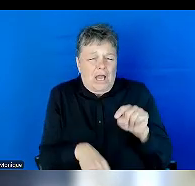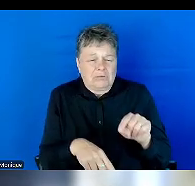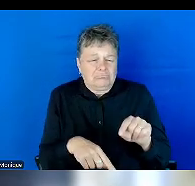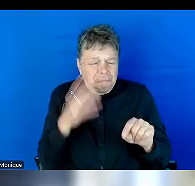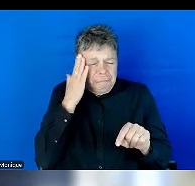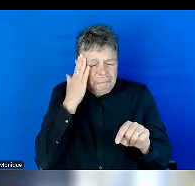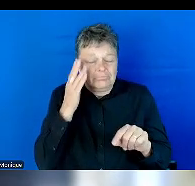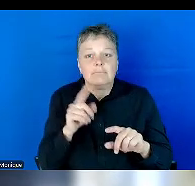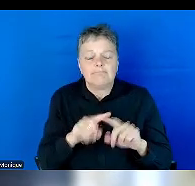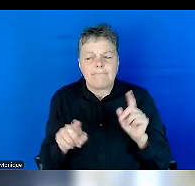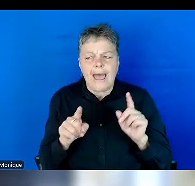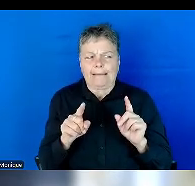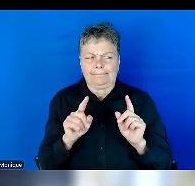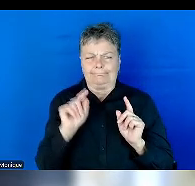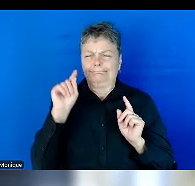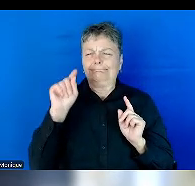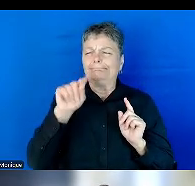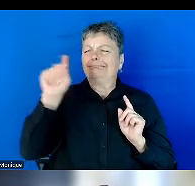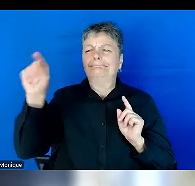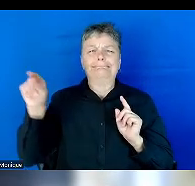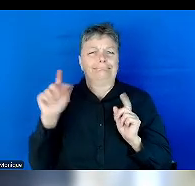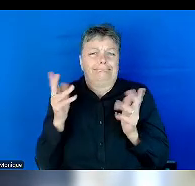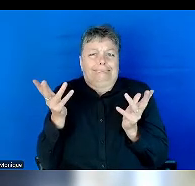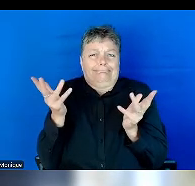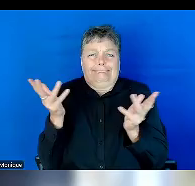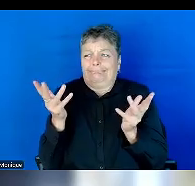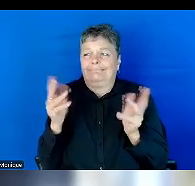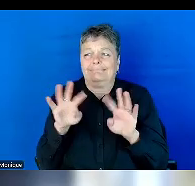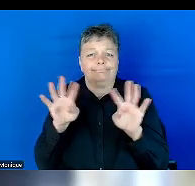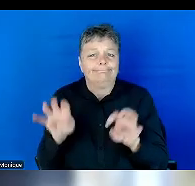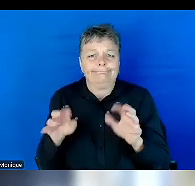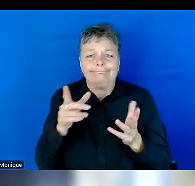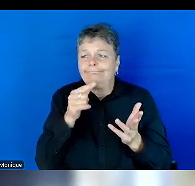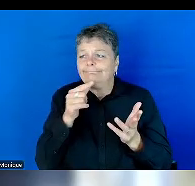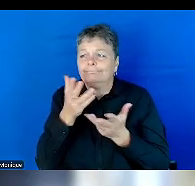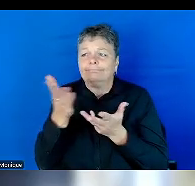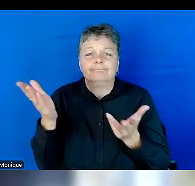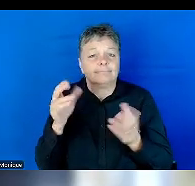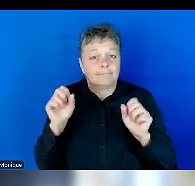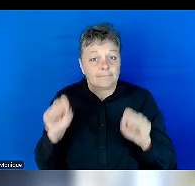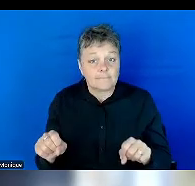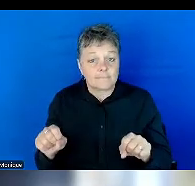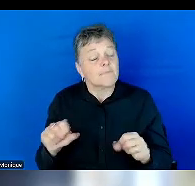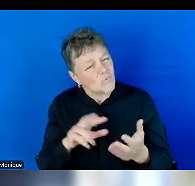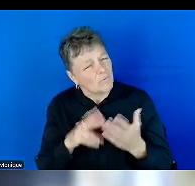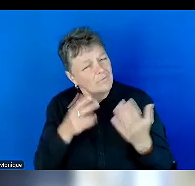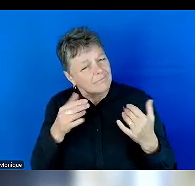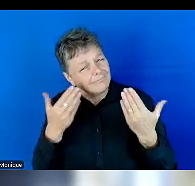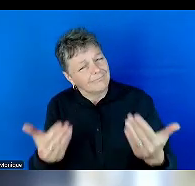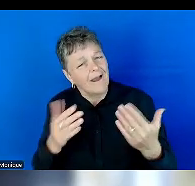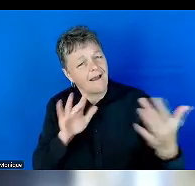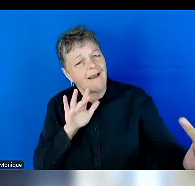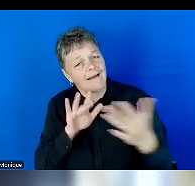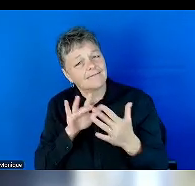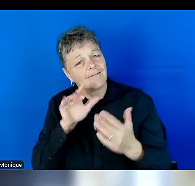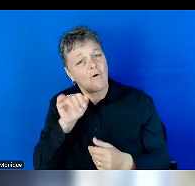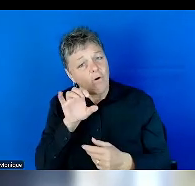that's something that we can't do. You can still contact Arch. Um we can try to find a referral